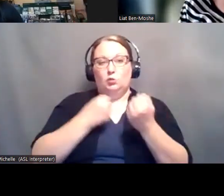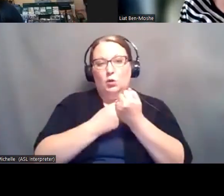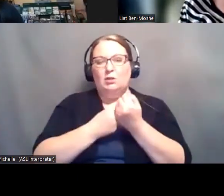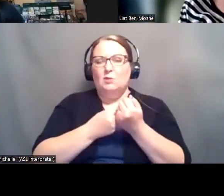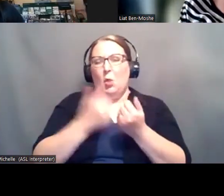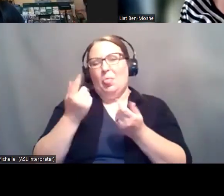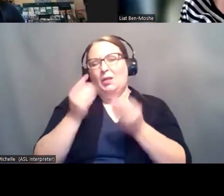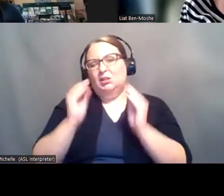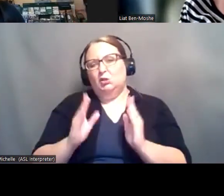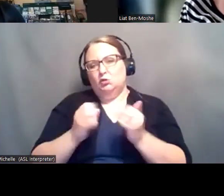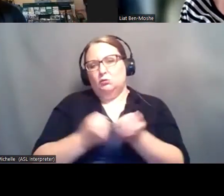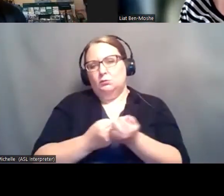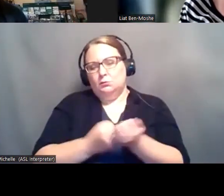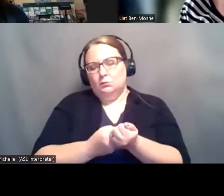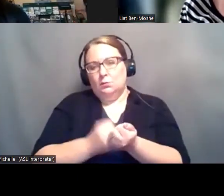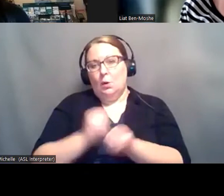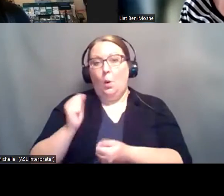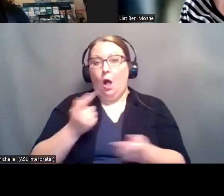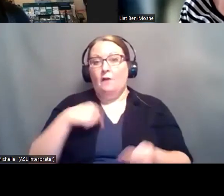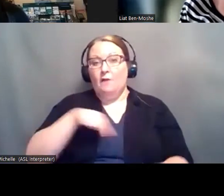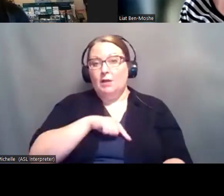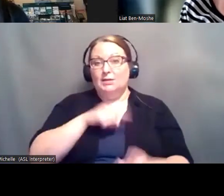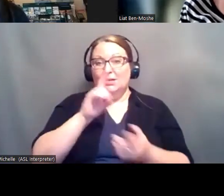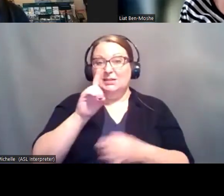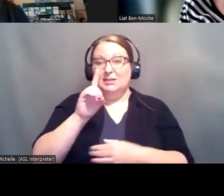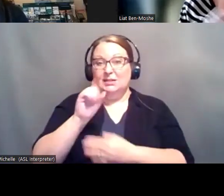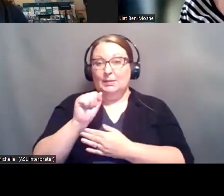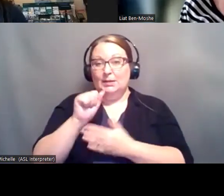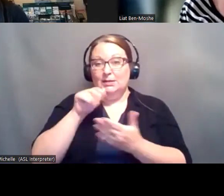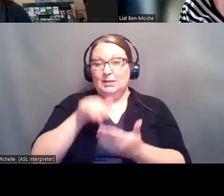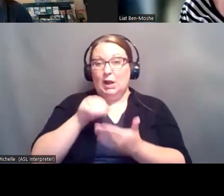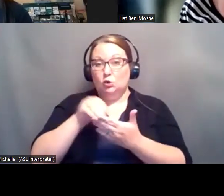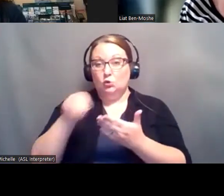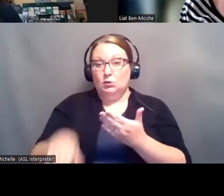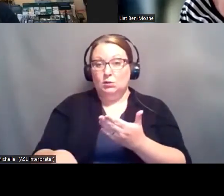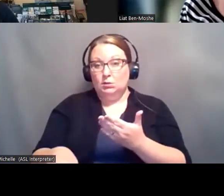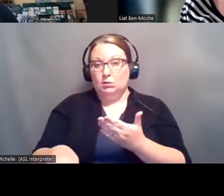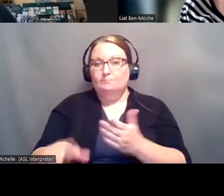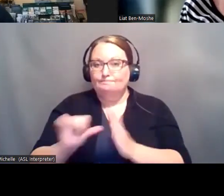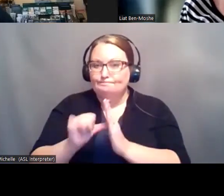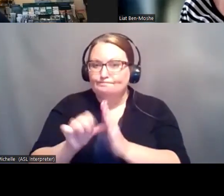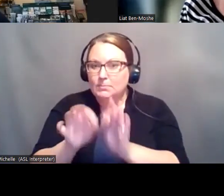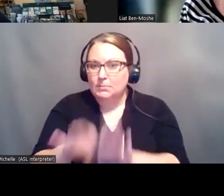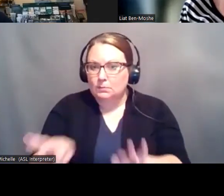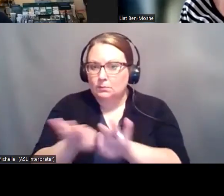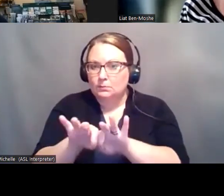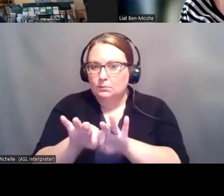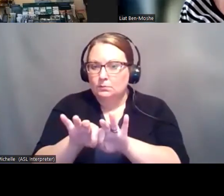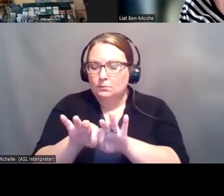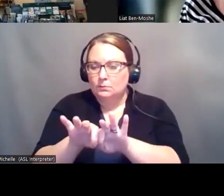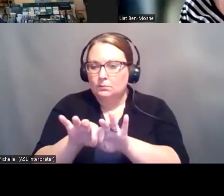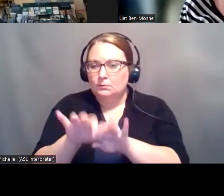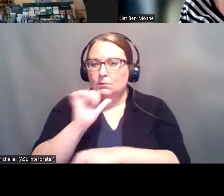because we were all disability studies students. And this is also really important that it's not an accident